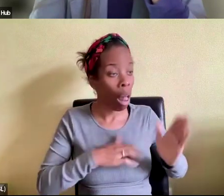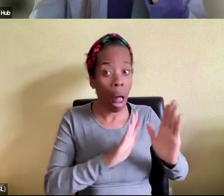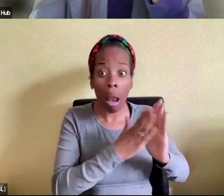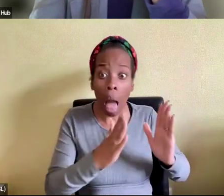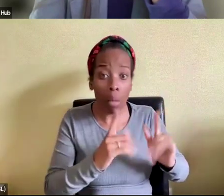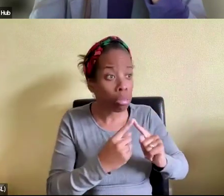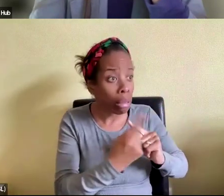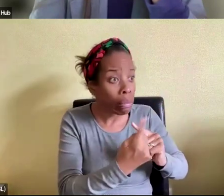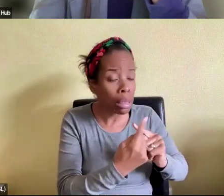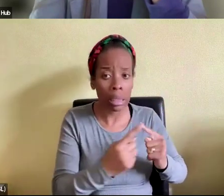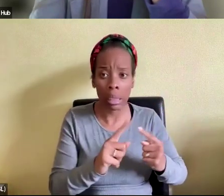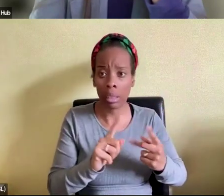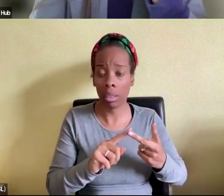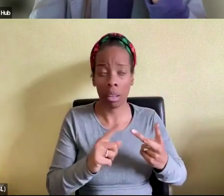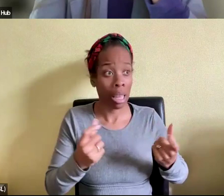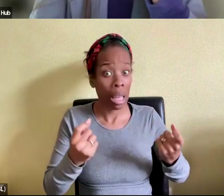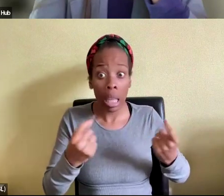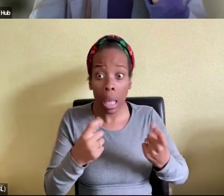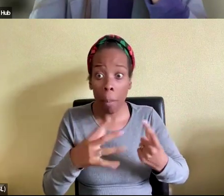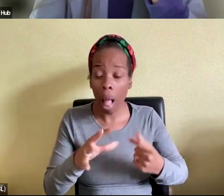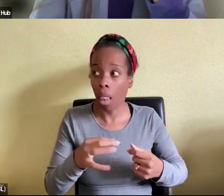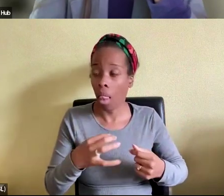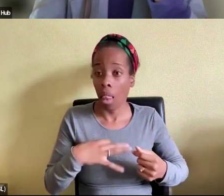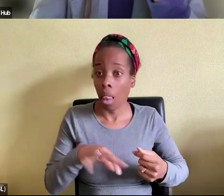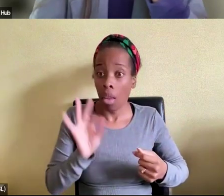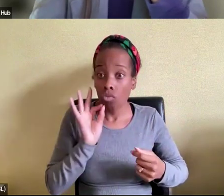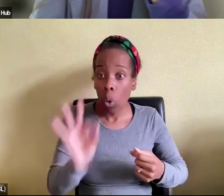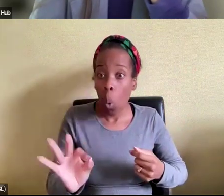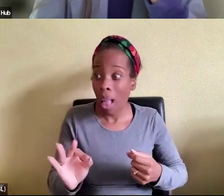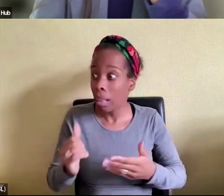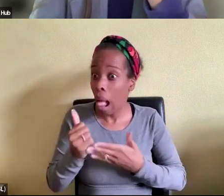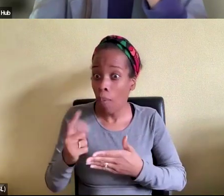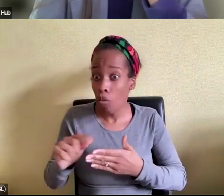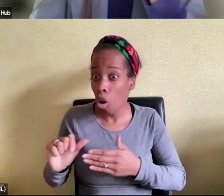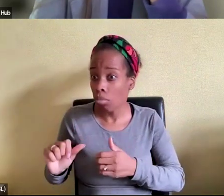requesting you know, help from a, a student, a fellow student or a professor.